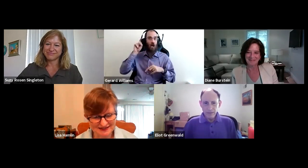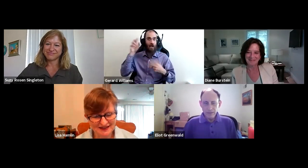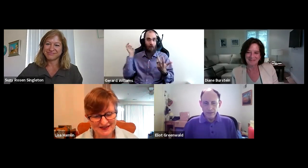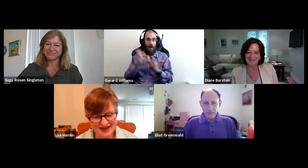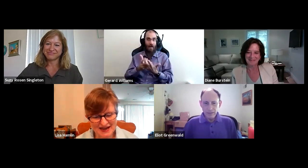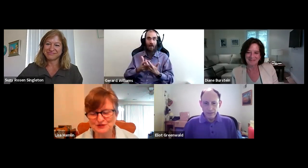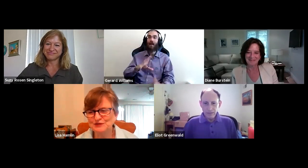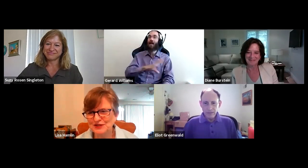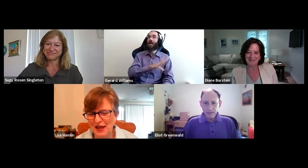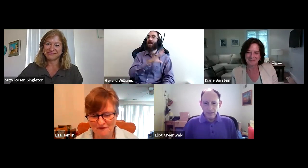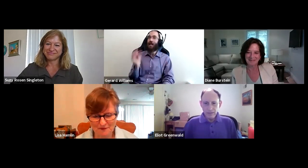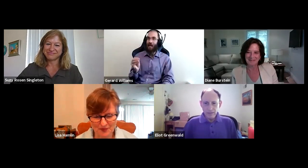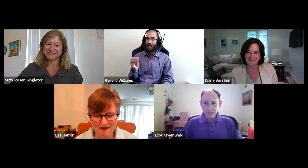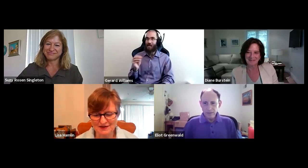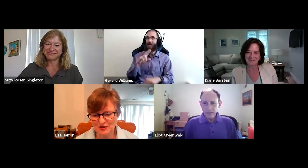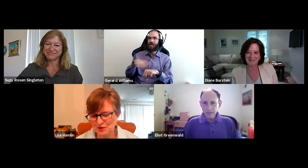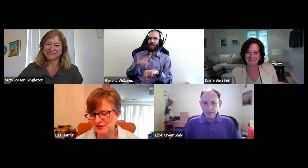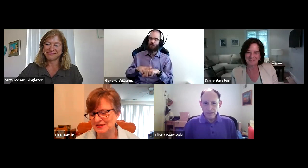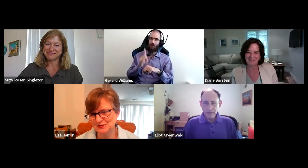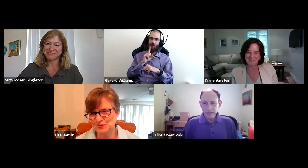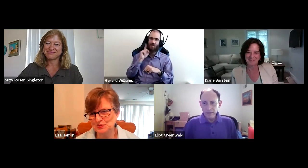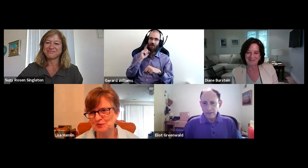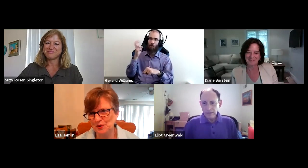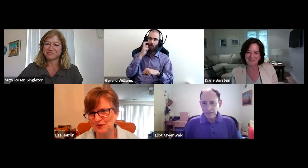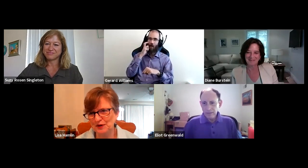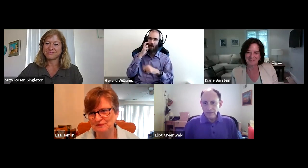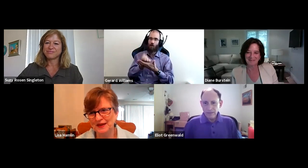the National Deaf-Blind Equipment Distribution Program.